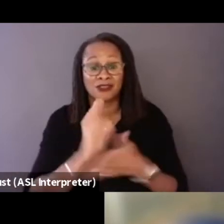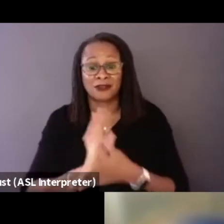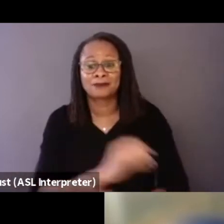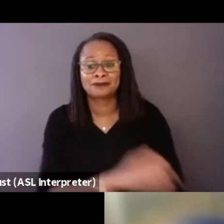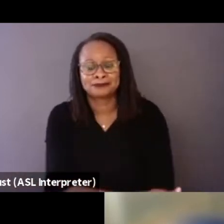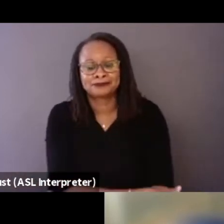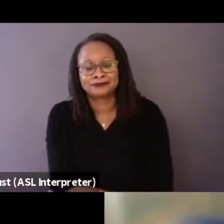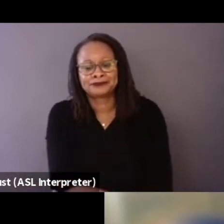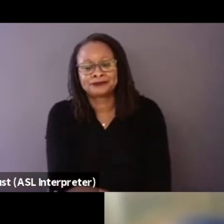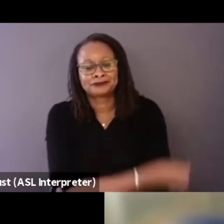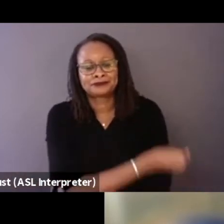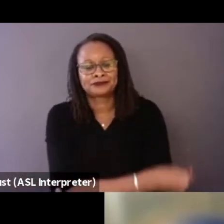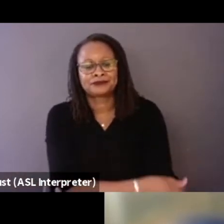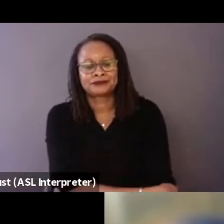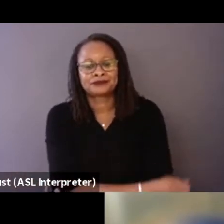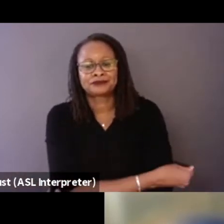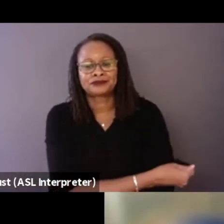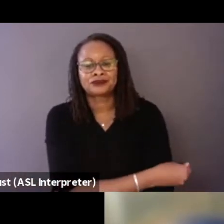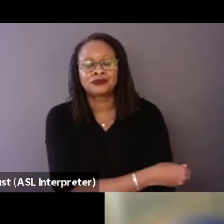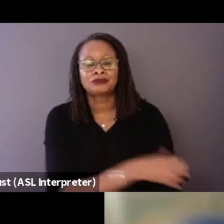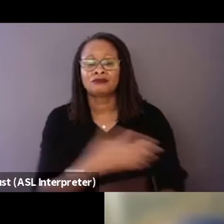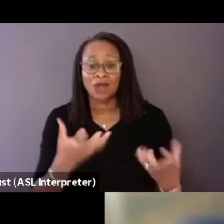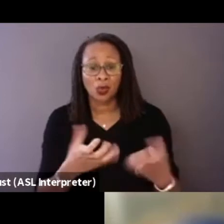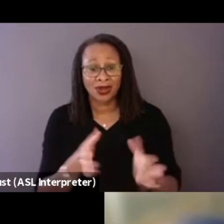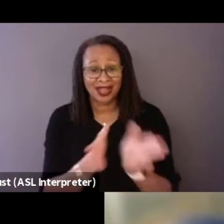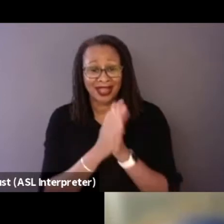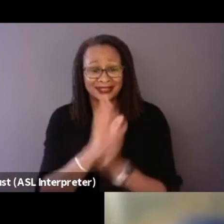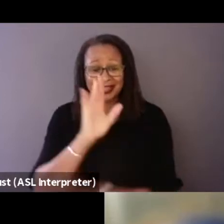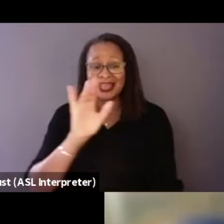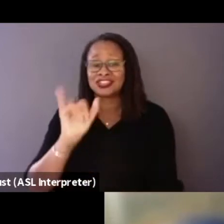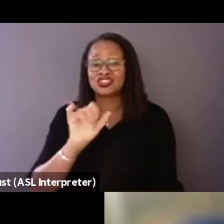I want to turn to Jessica and Denilson for a bit